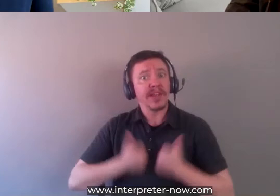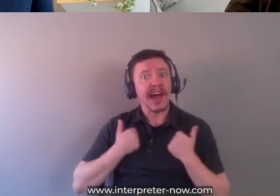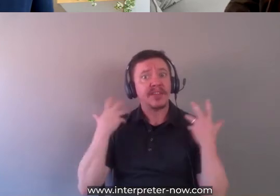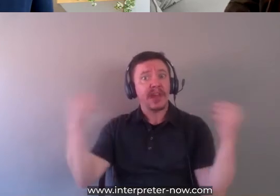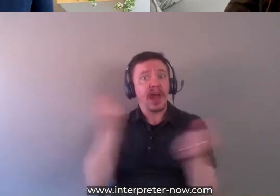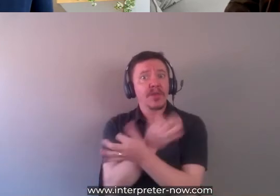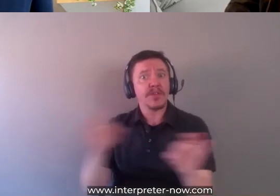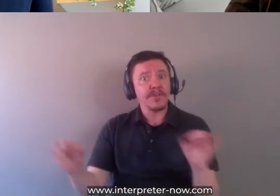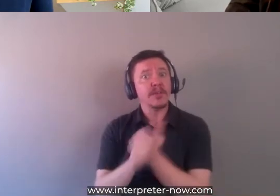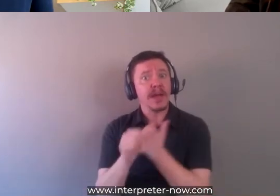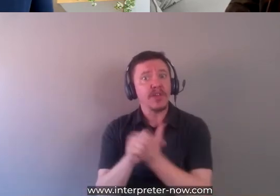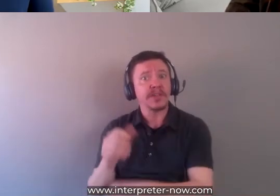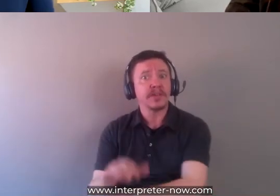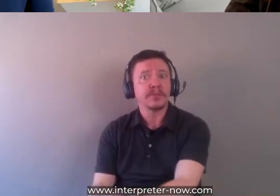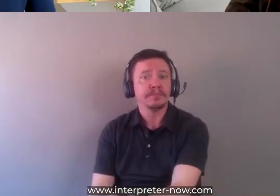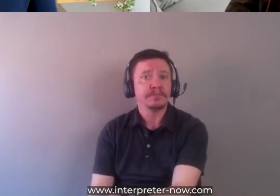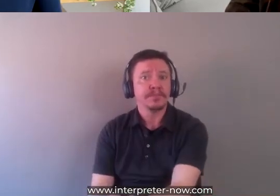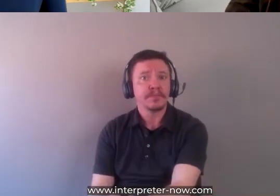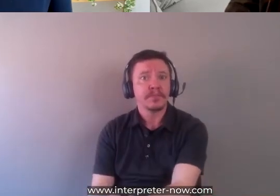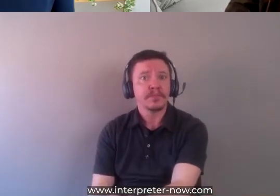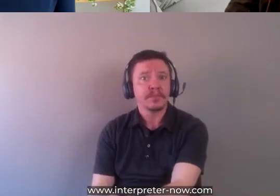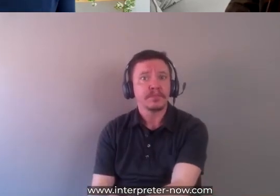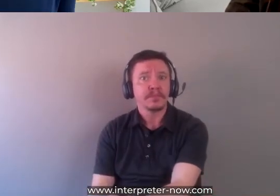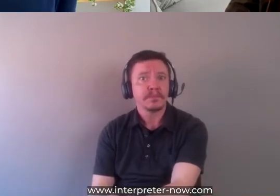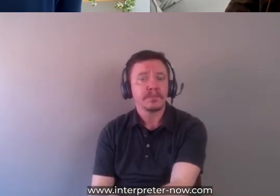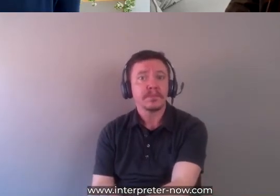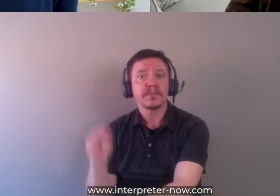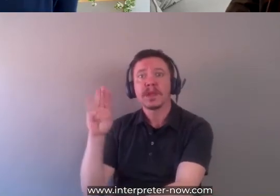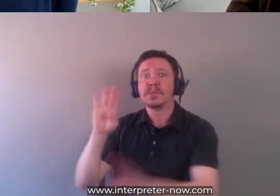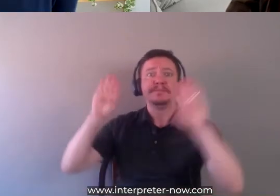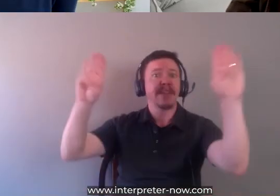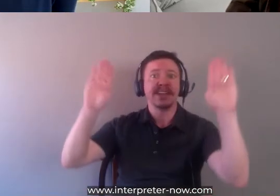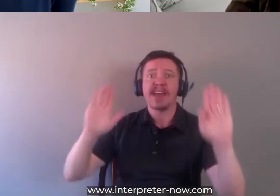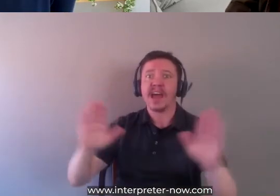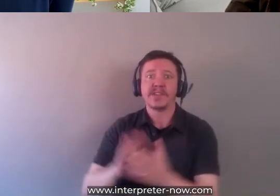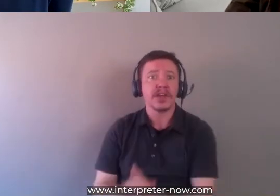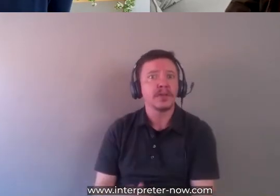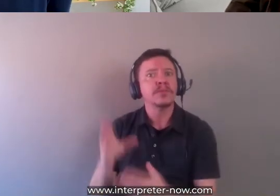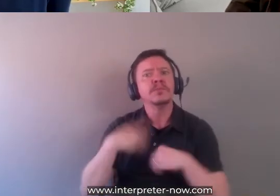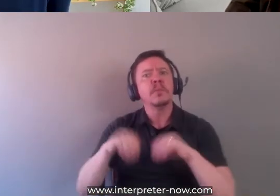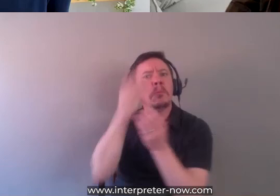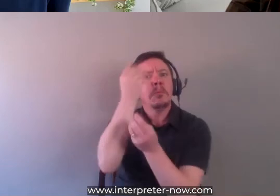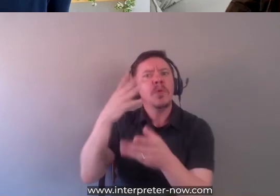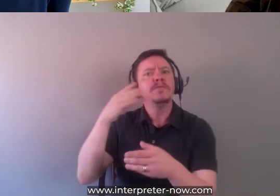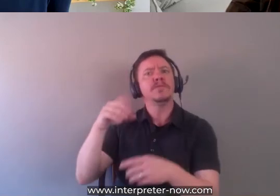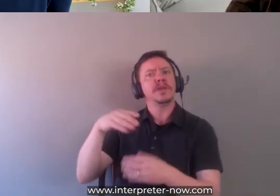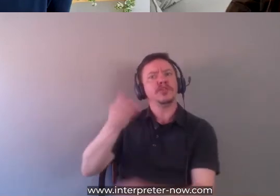at risk. Fantastic. Where can people learn more about you and your work?